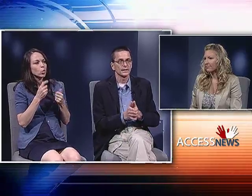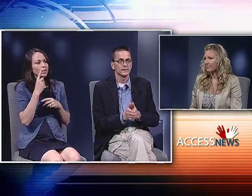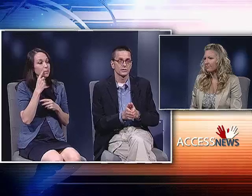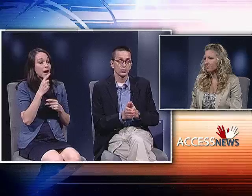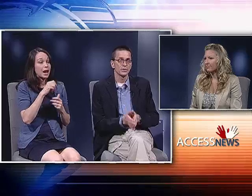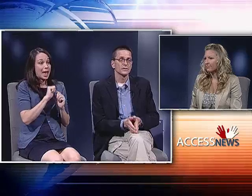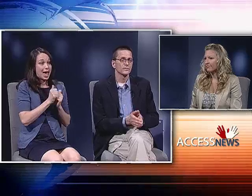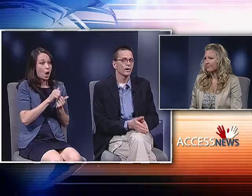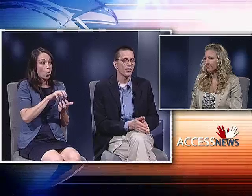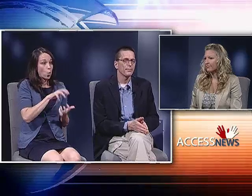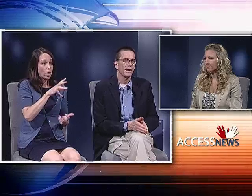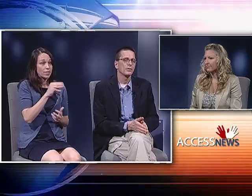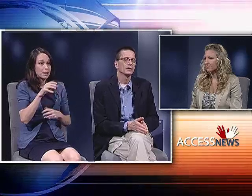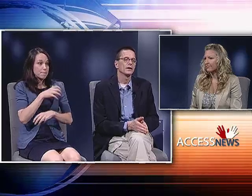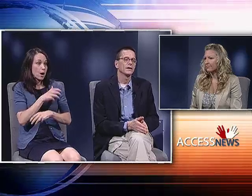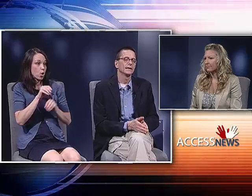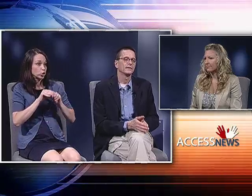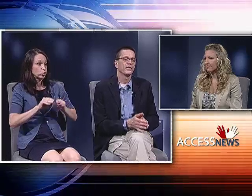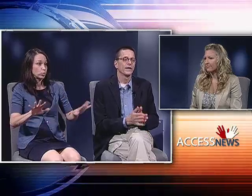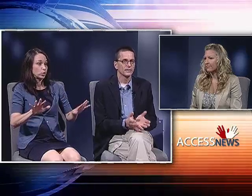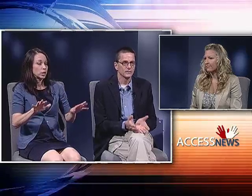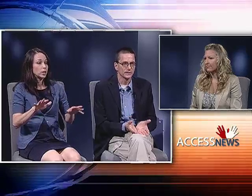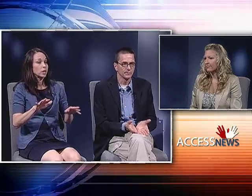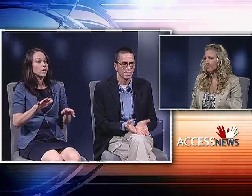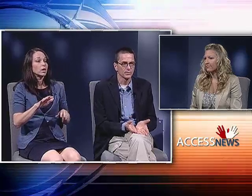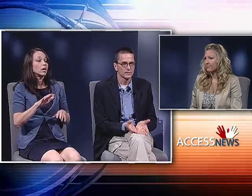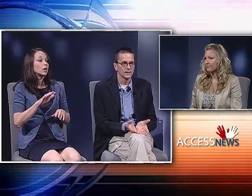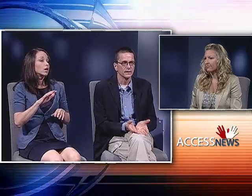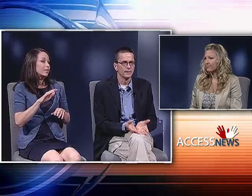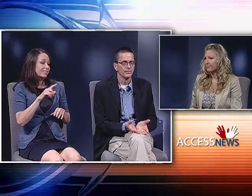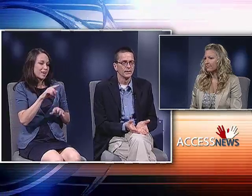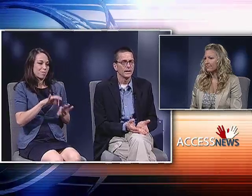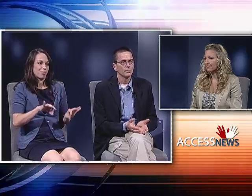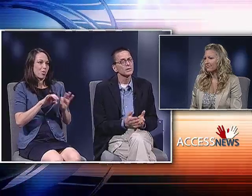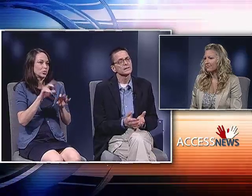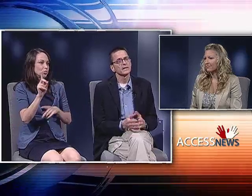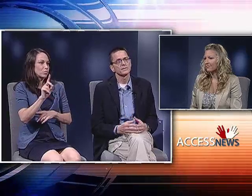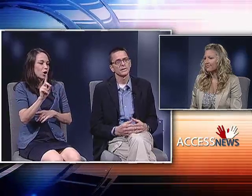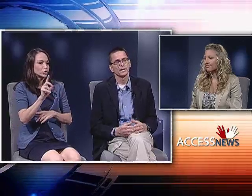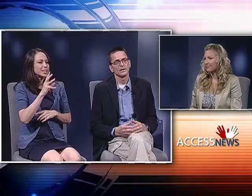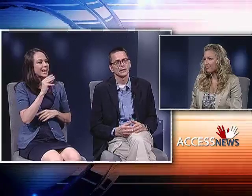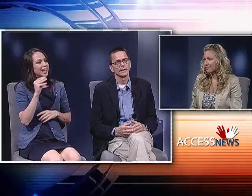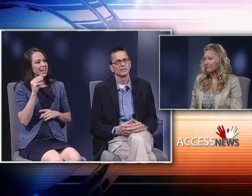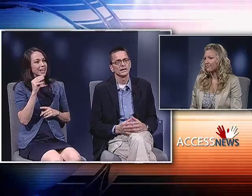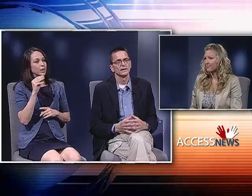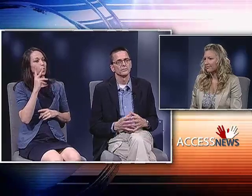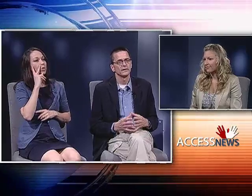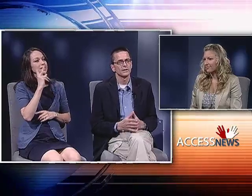Concentrations of wealth and power are antithetical to democracy. And we're seeing this play out right now in a very,